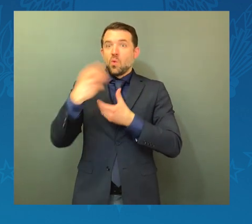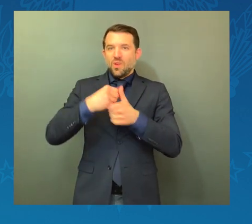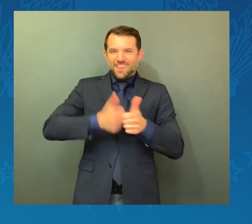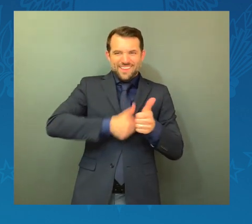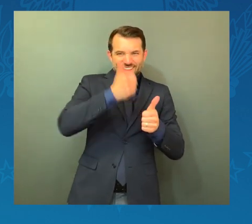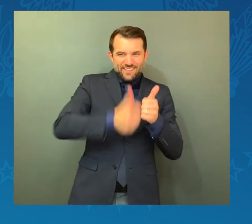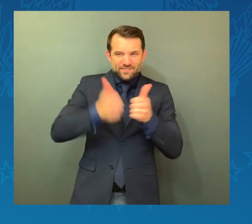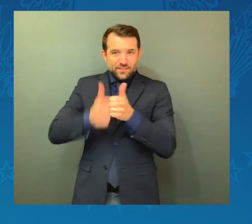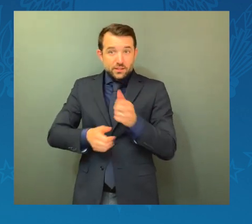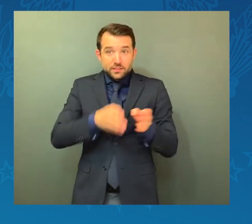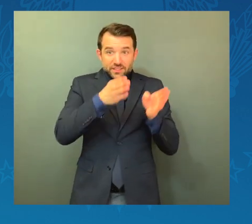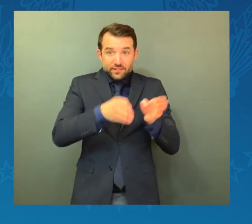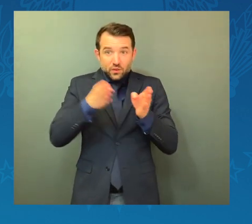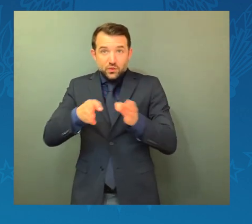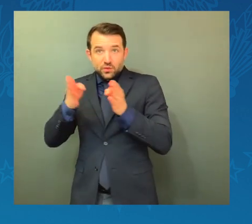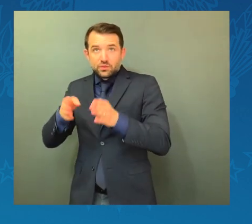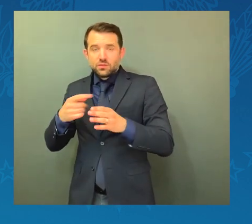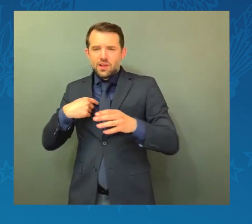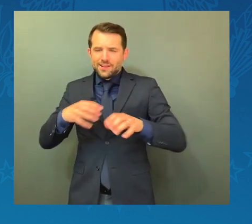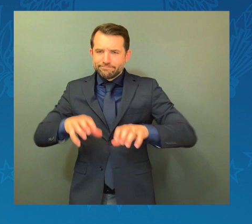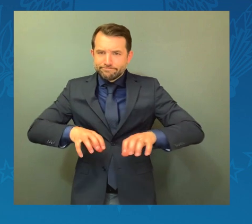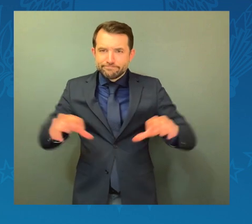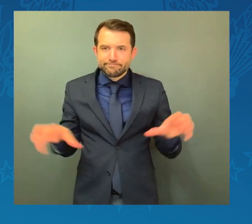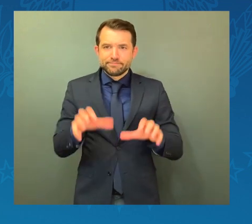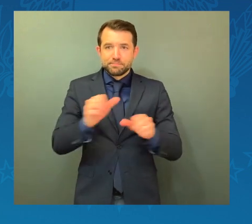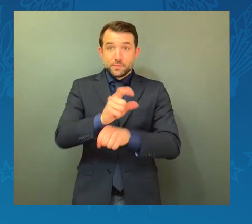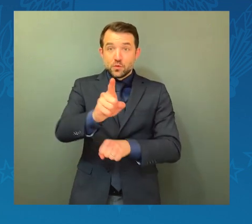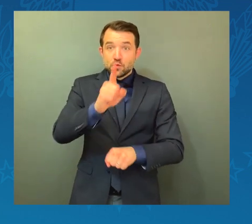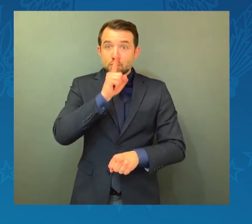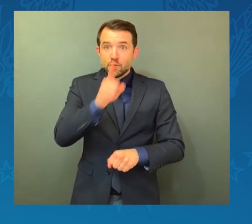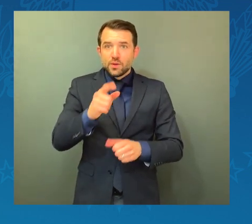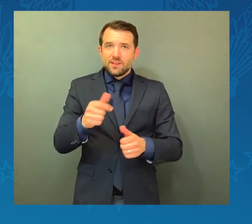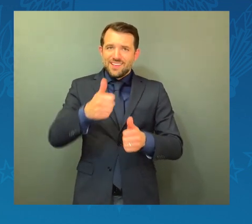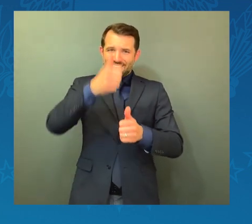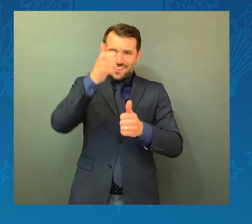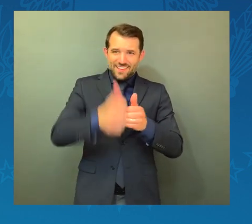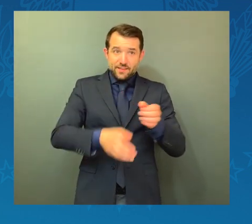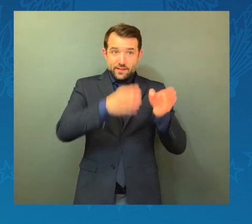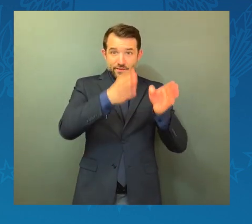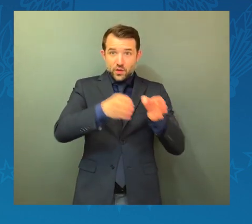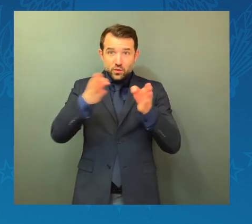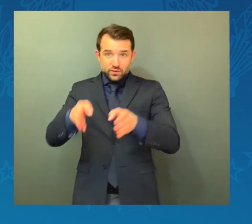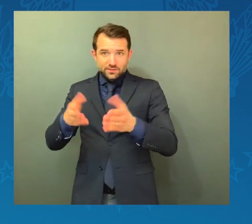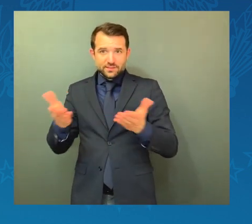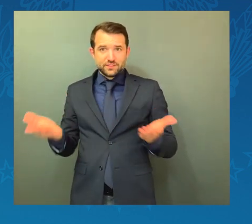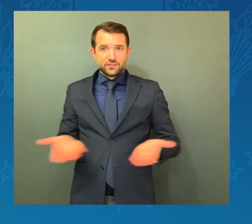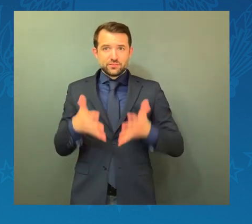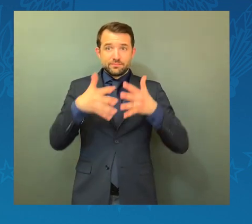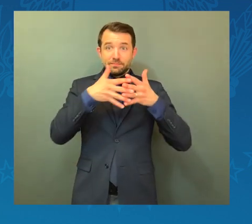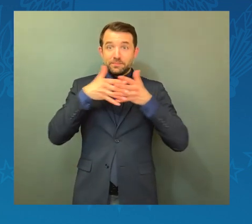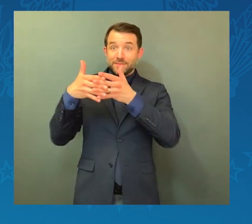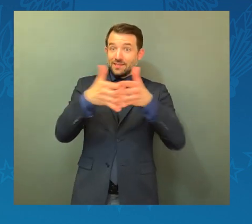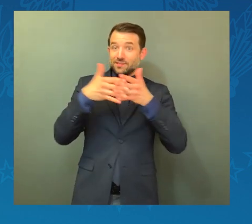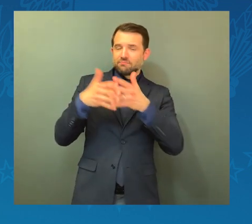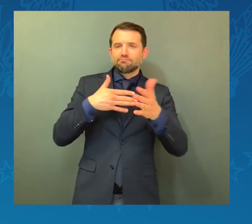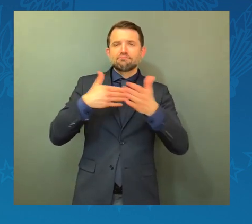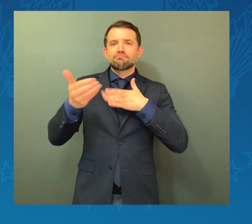to ensure that every person in our nation, no matter where they live or who they are,